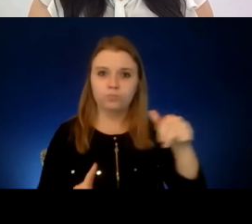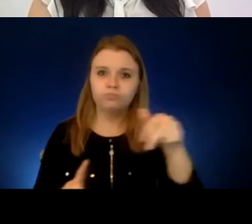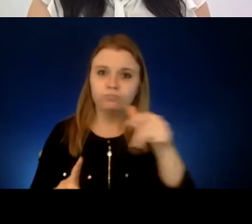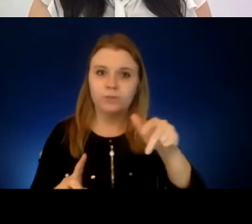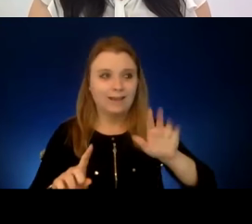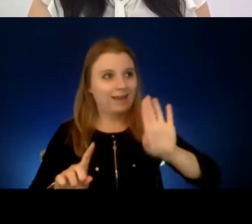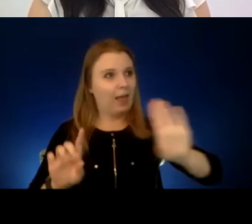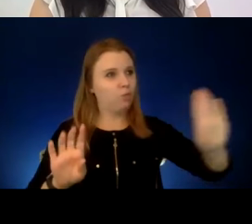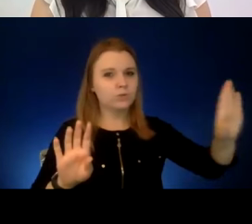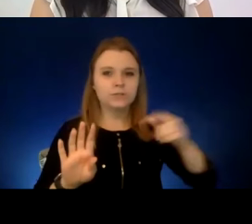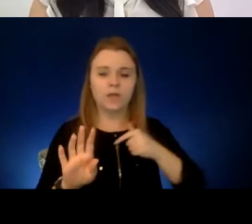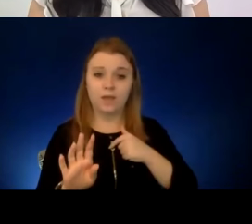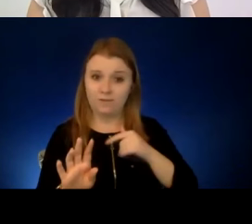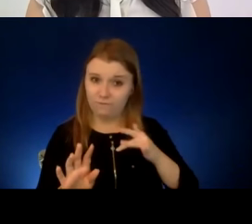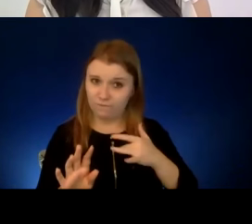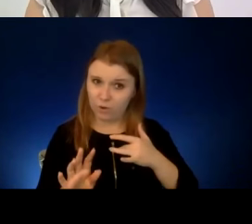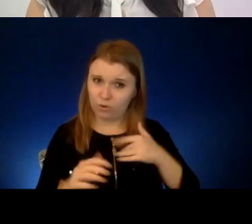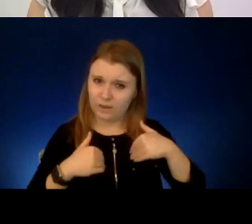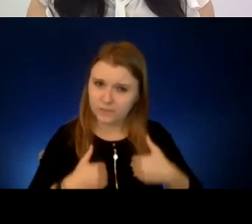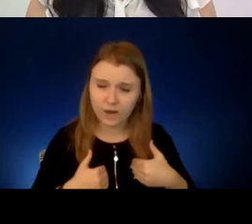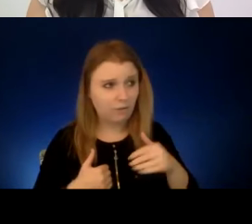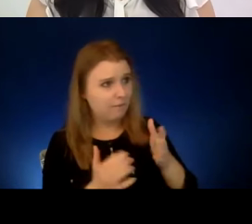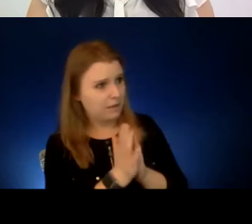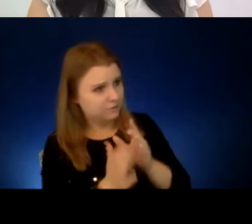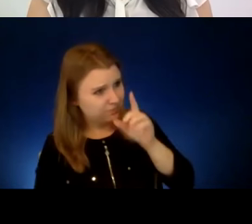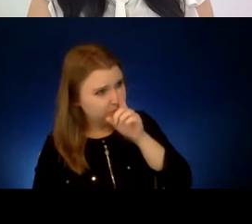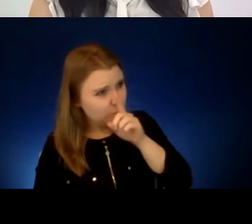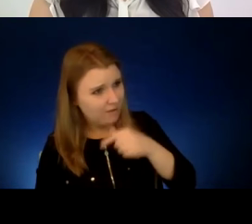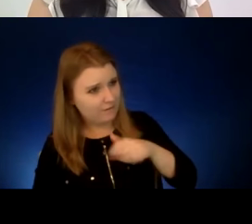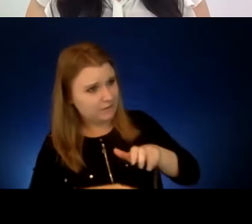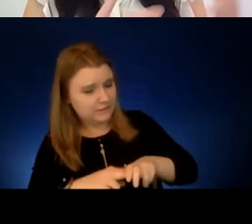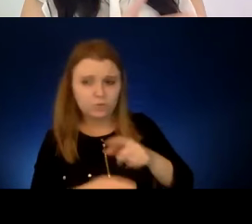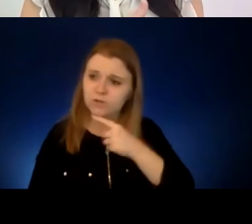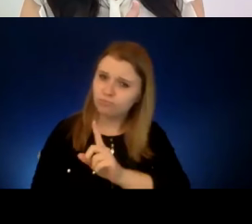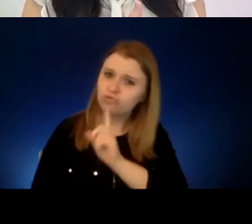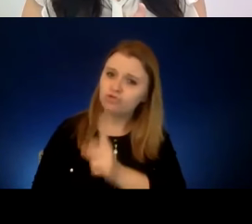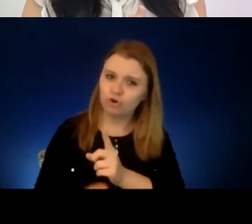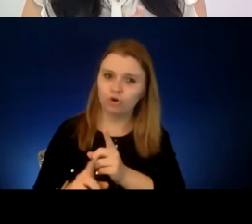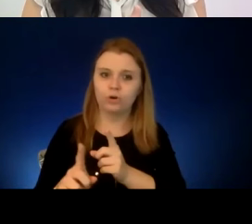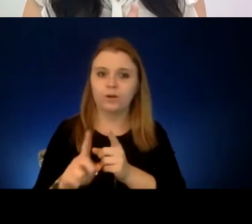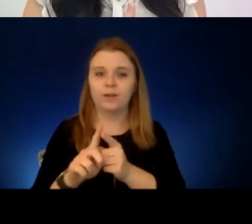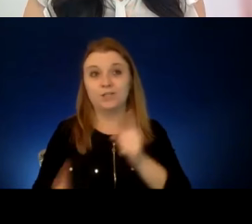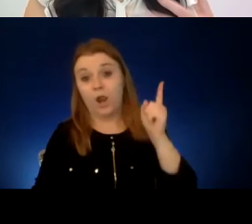really tired and worn out and they ask, "is there a place where I can sit down?" and you say, "yeah, sure, it's just seven galleries down the way,"